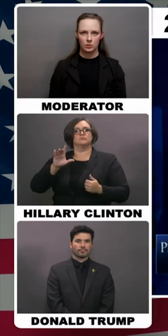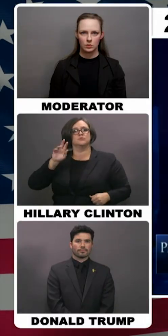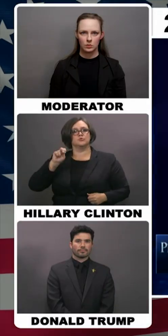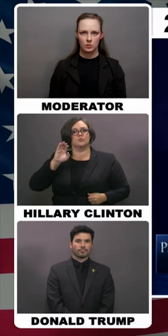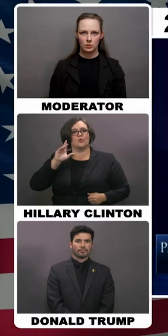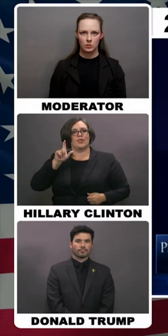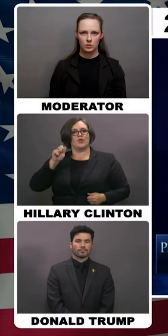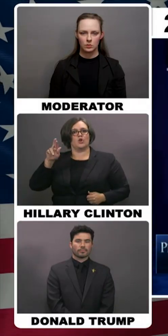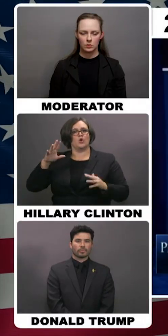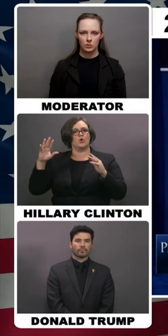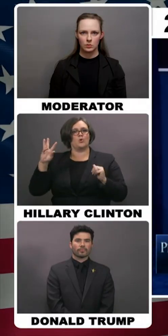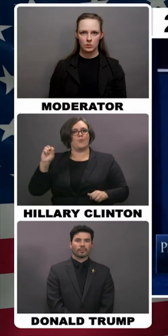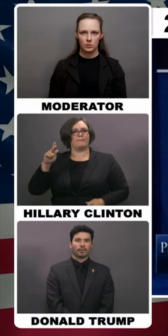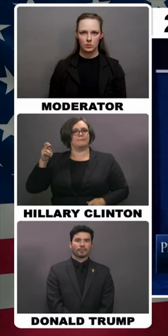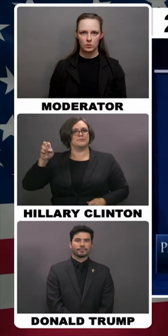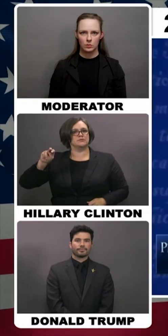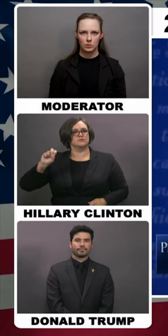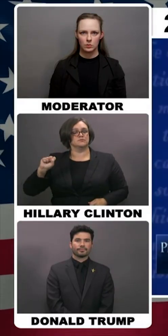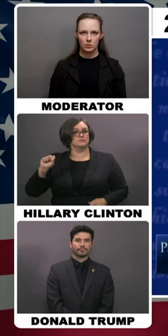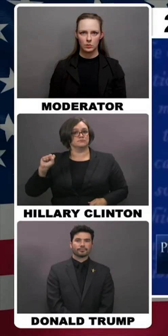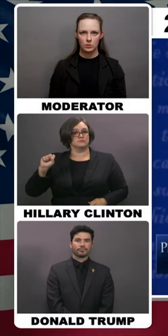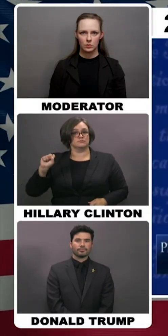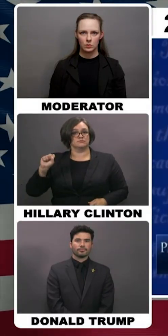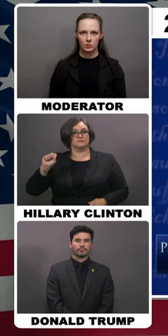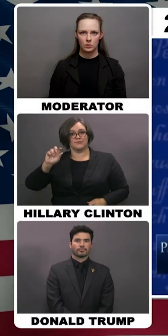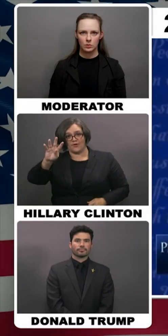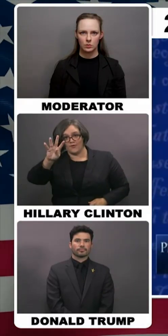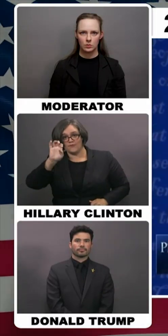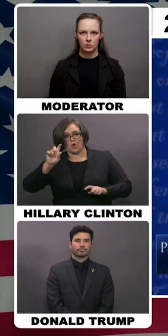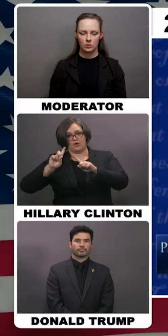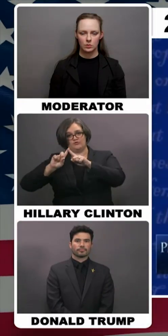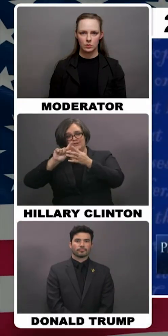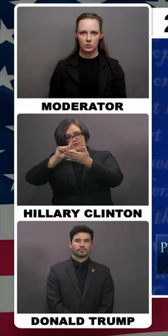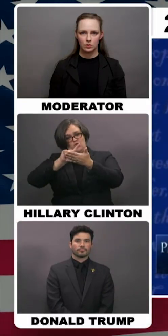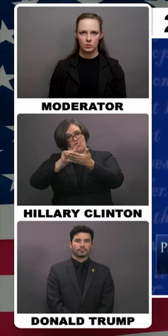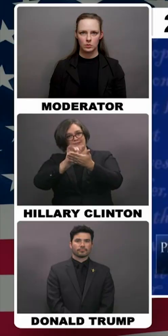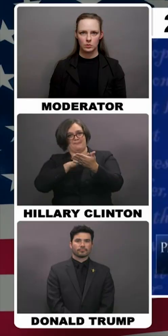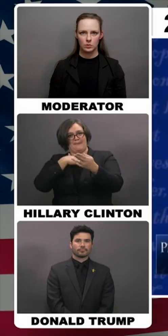400 pieces of legislation have my name on it as a sponsor or co-sponsor.